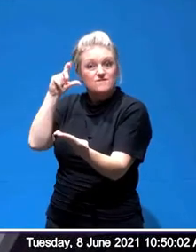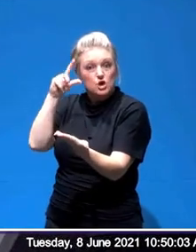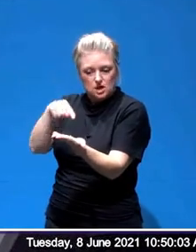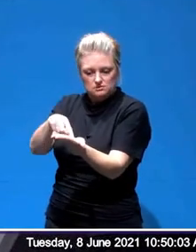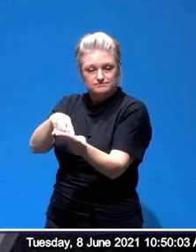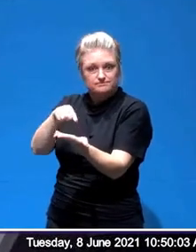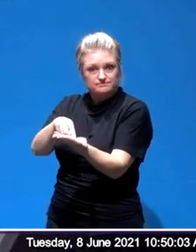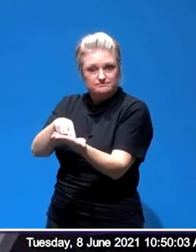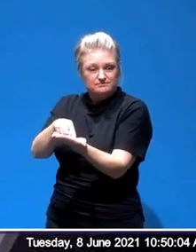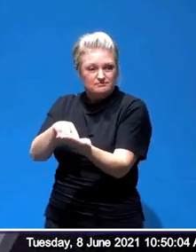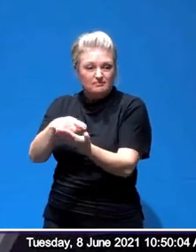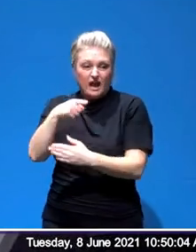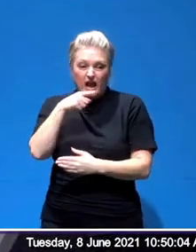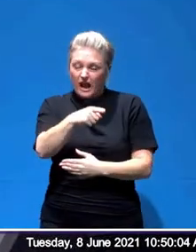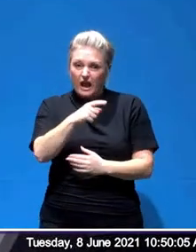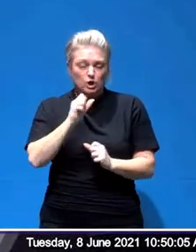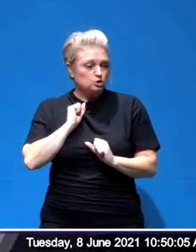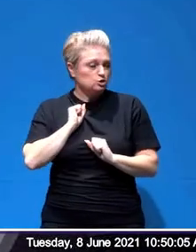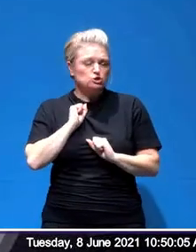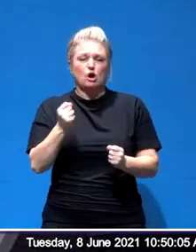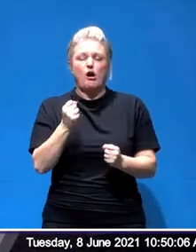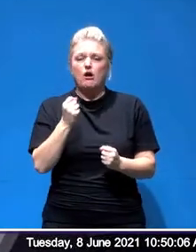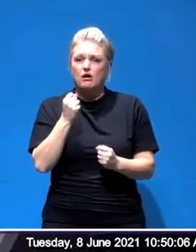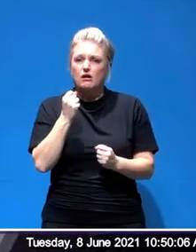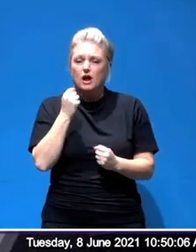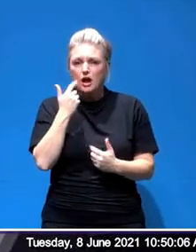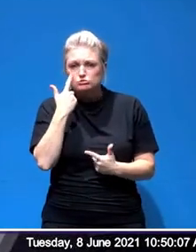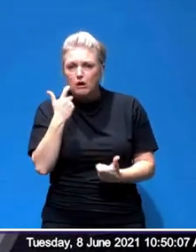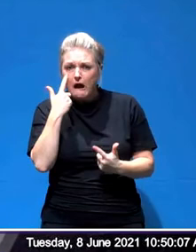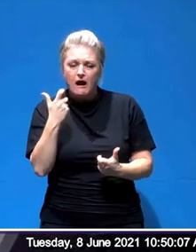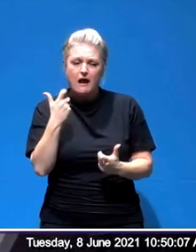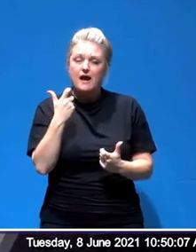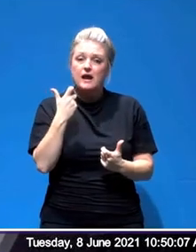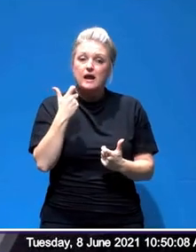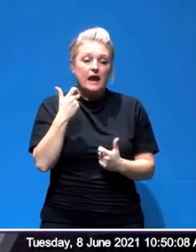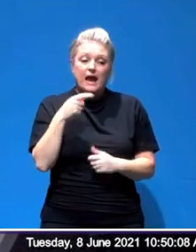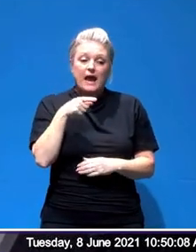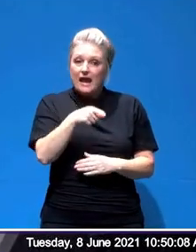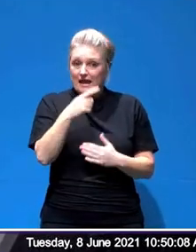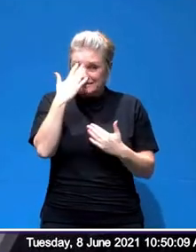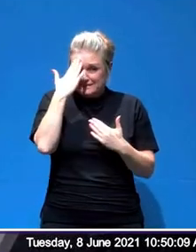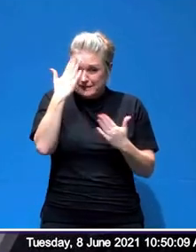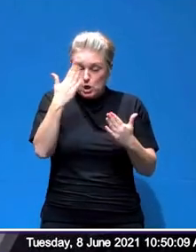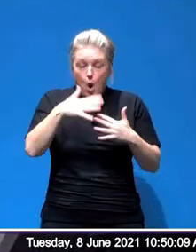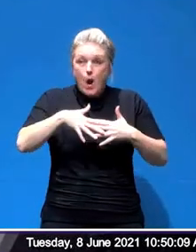He was distressed. He cried. And he looked like he was in shock. He told me he didn't know anything about the bruising.